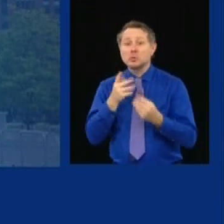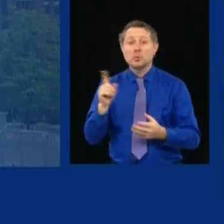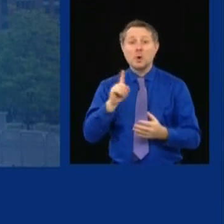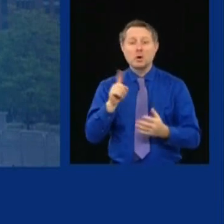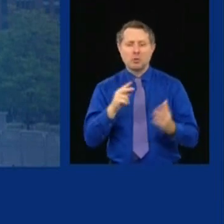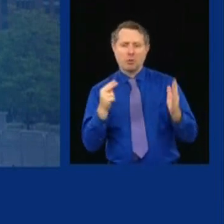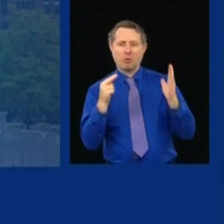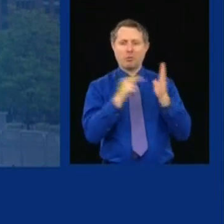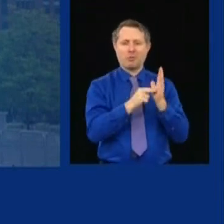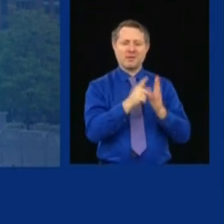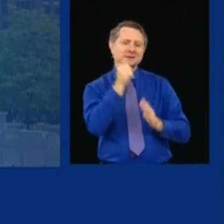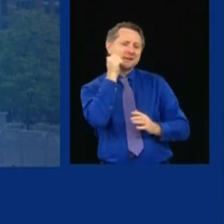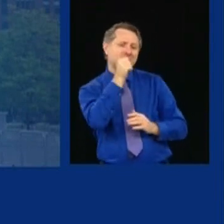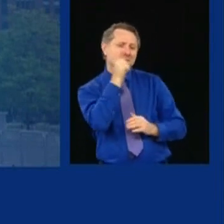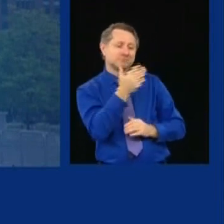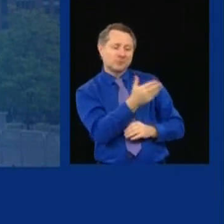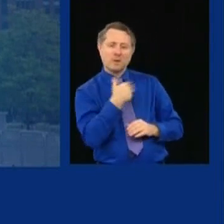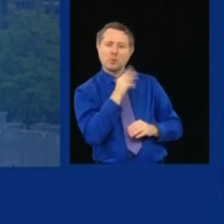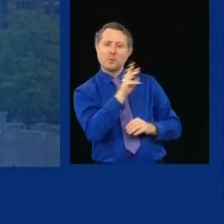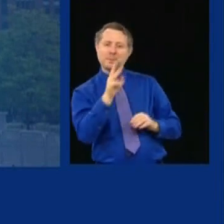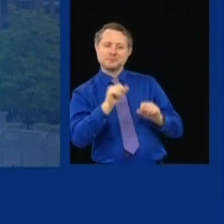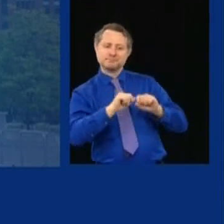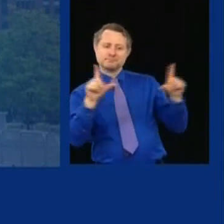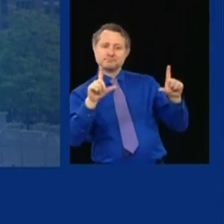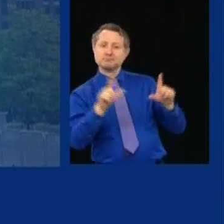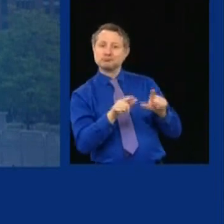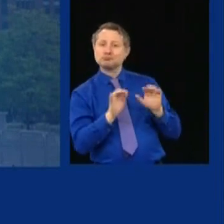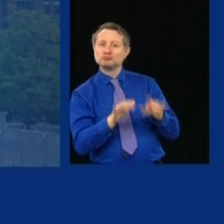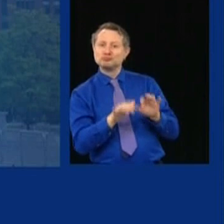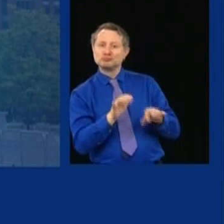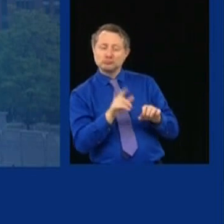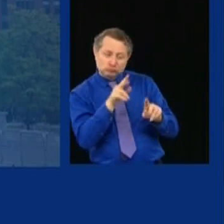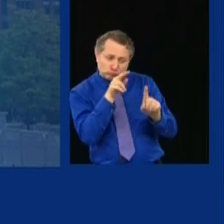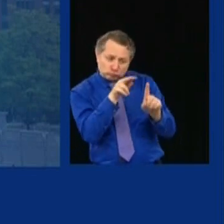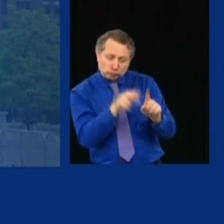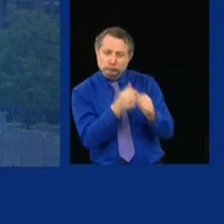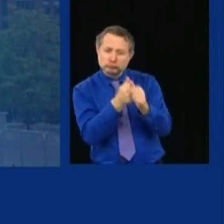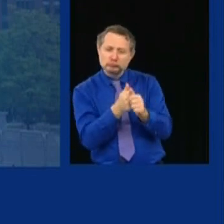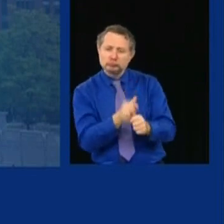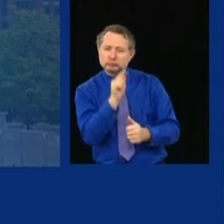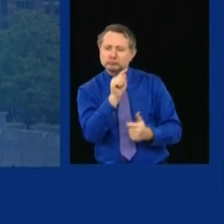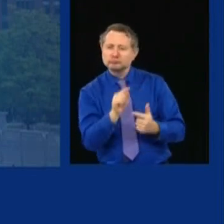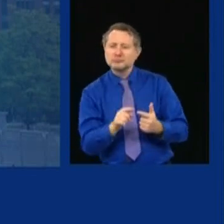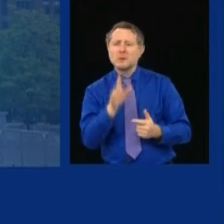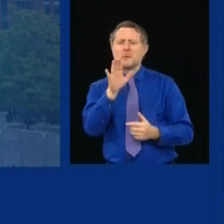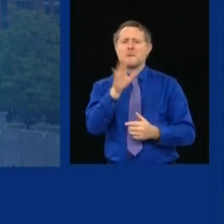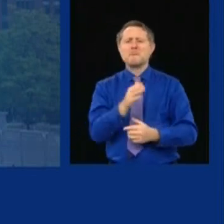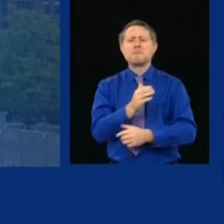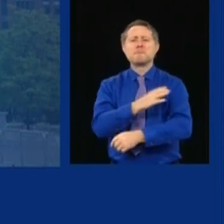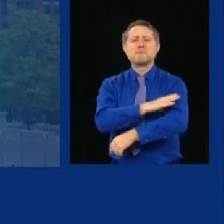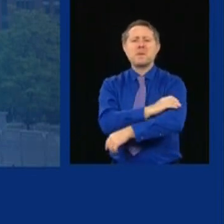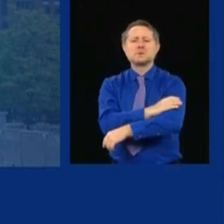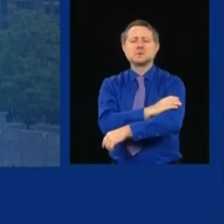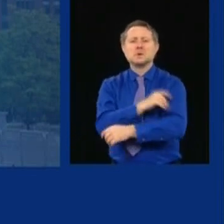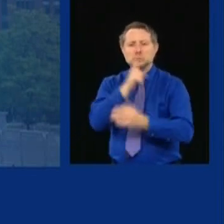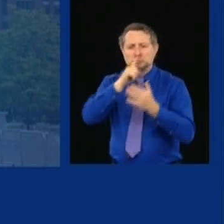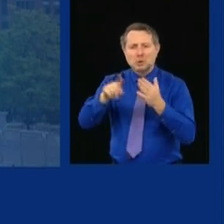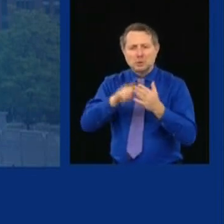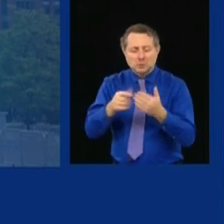THAT DATA IS NOW AVAILABLE ON A DAILY BASIS AND YOU CAN TRACK THAT DATA AND KNOW EXACTLY WHERE YOU ARE.